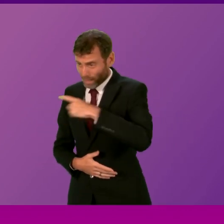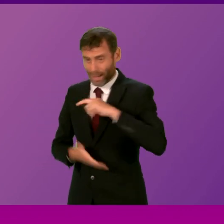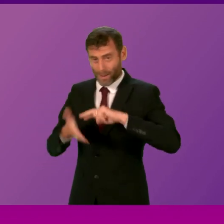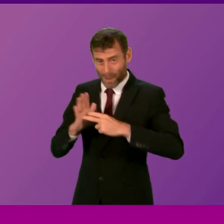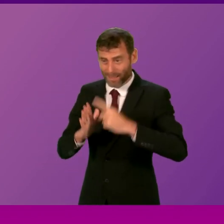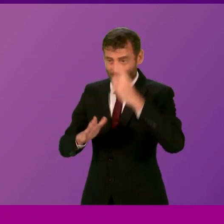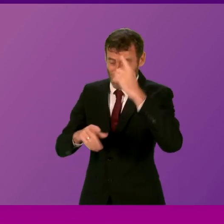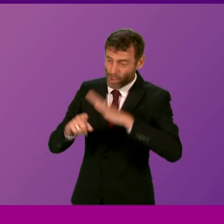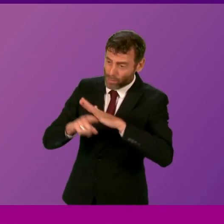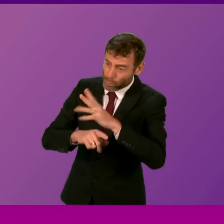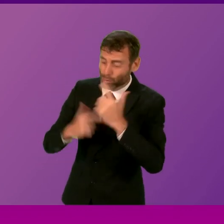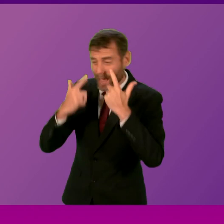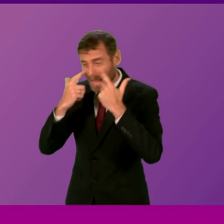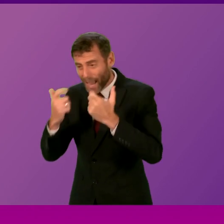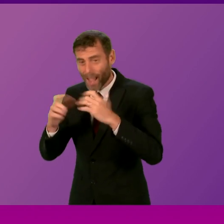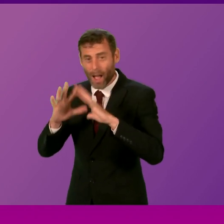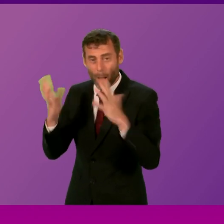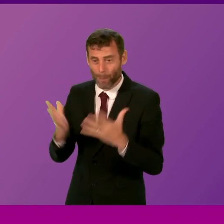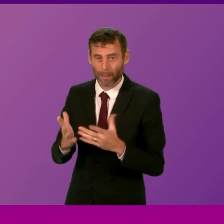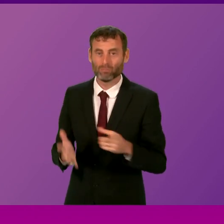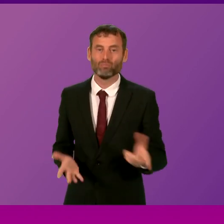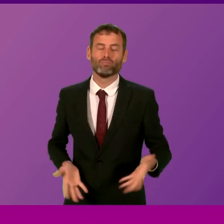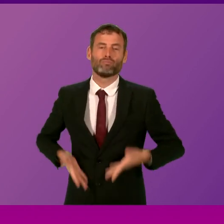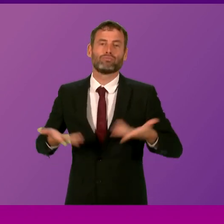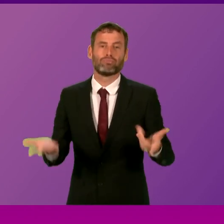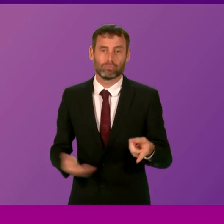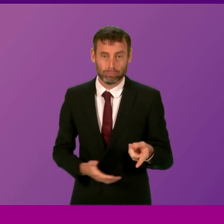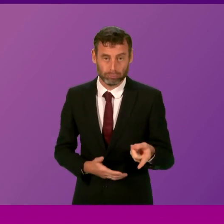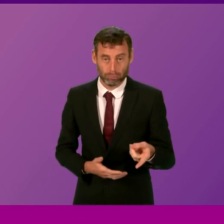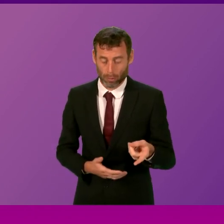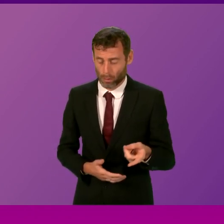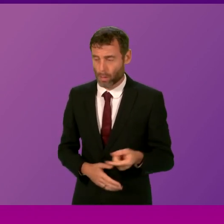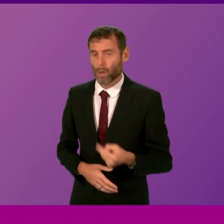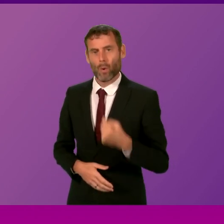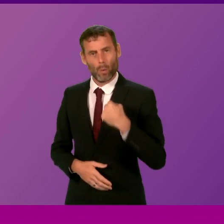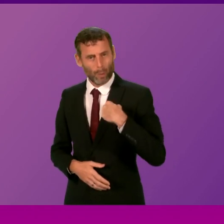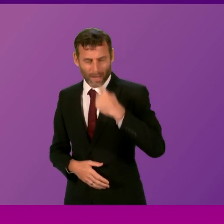generations. The Conservatives are trading the future of our planet for a cheap electoral ploy.